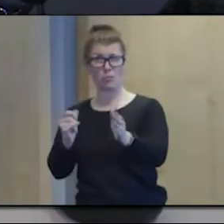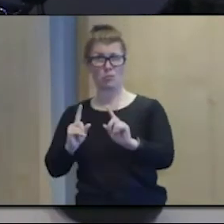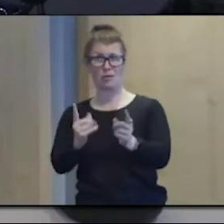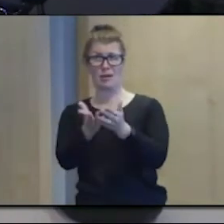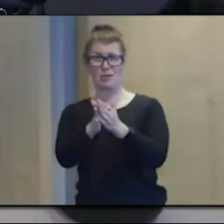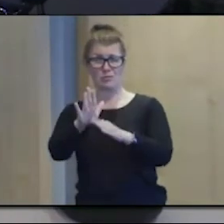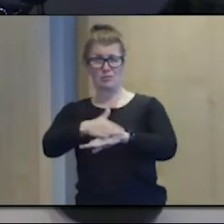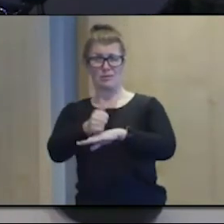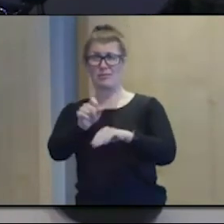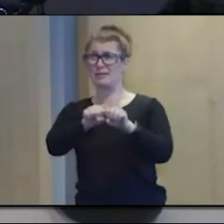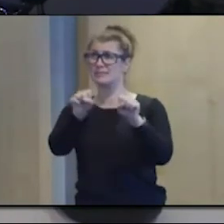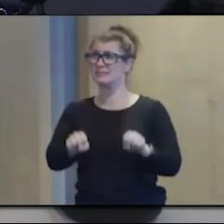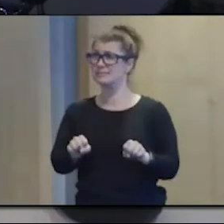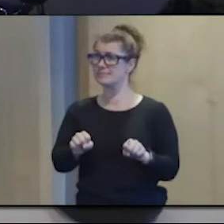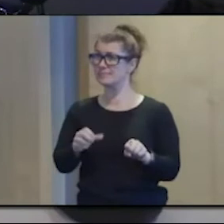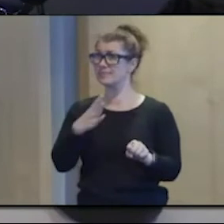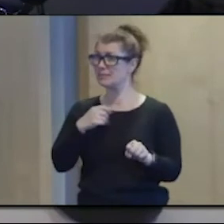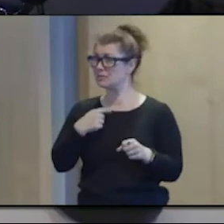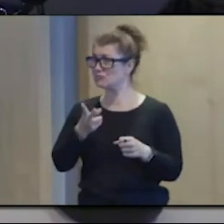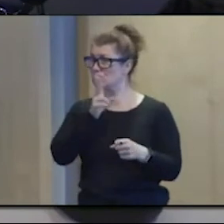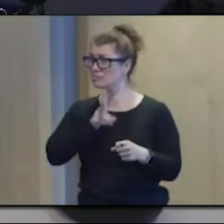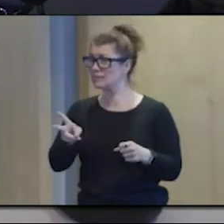So do you need me to repeat that question or..? So basically how far